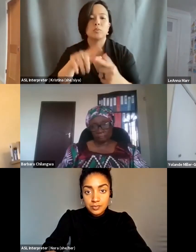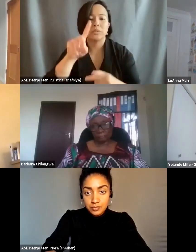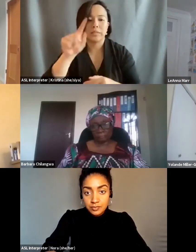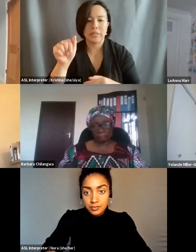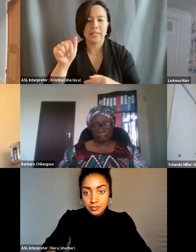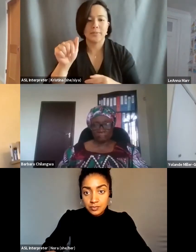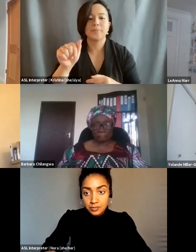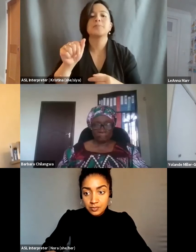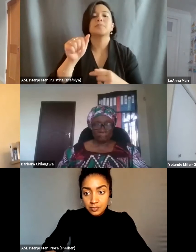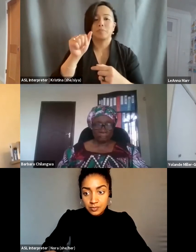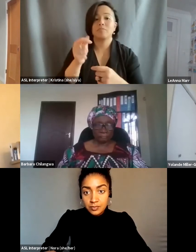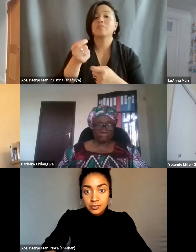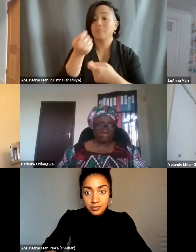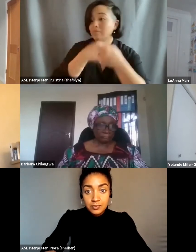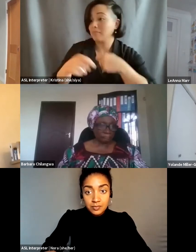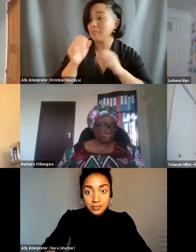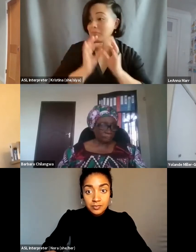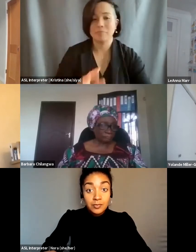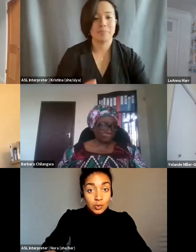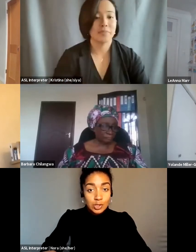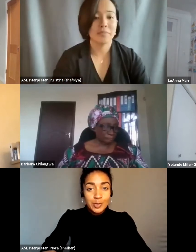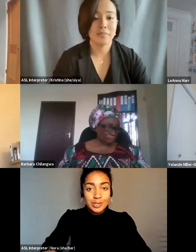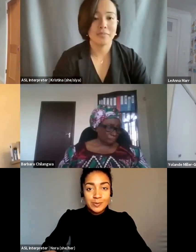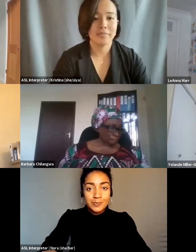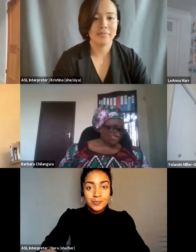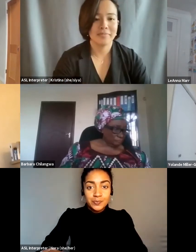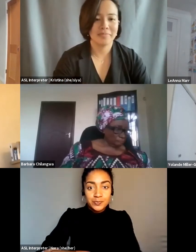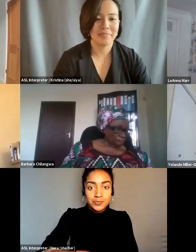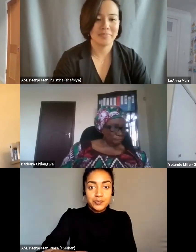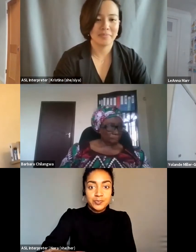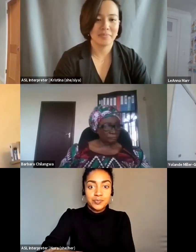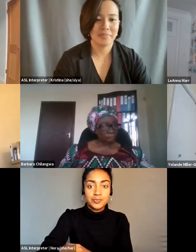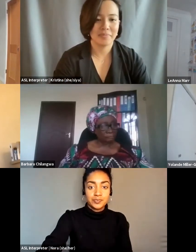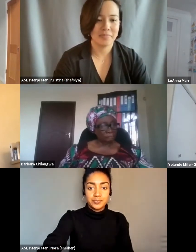And then, on gender-based violence, I know our colleagues in the Africa bureau here at USAID recently